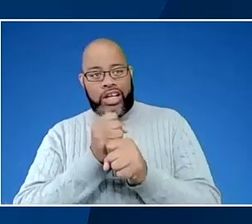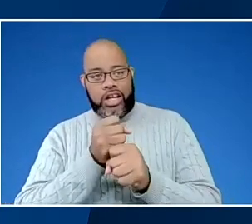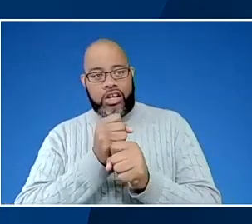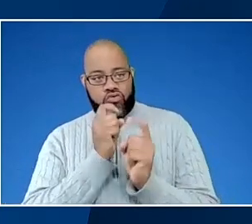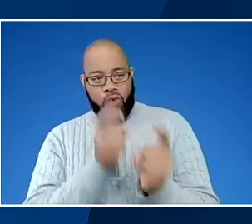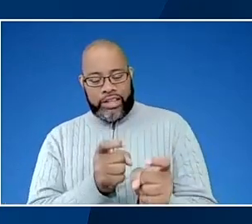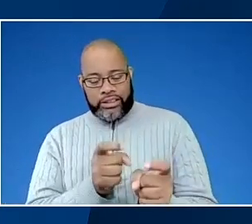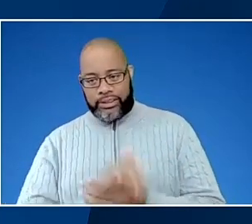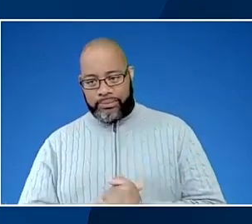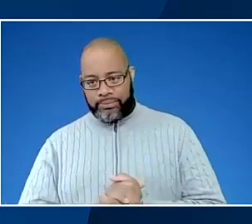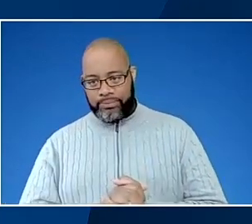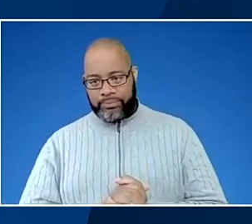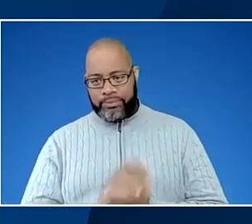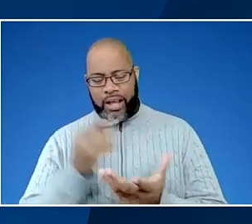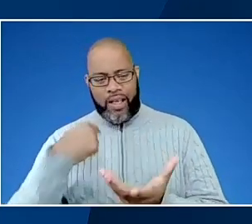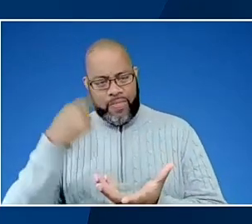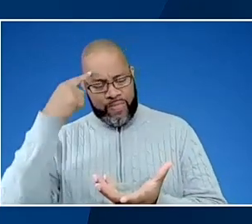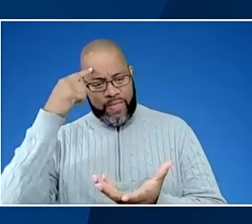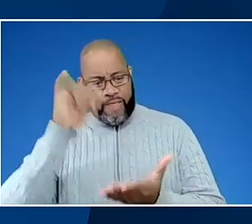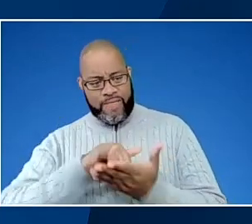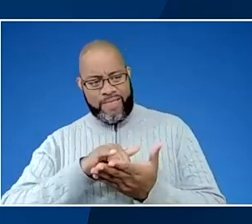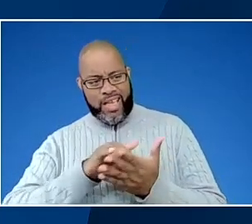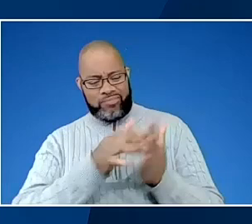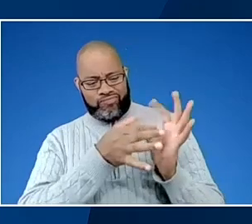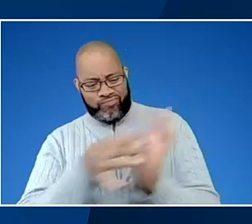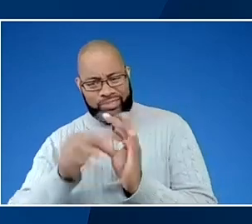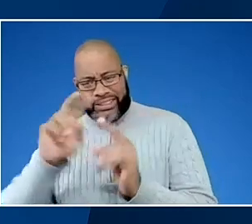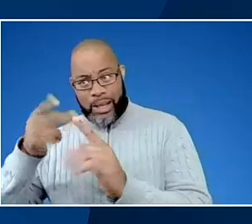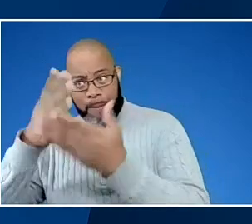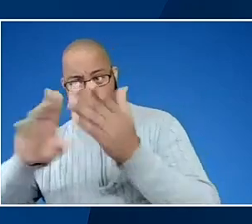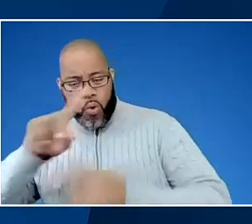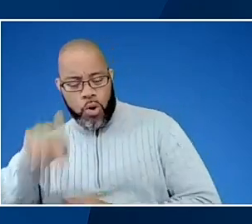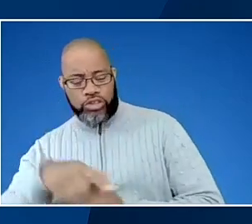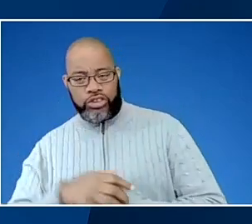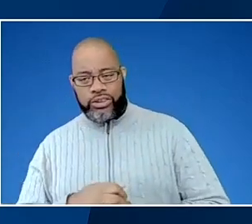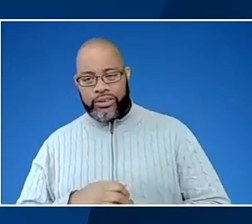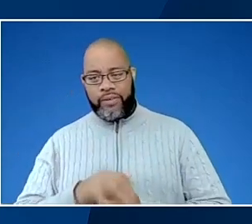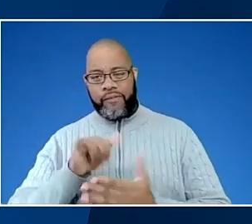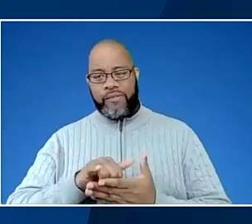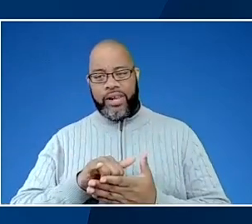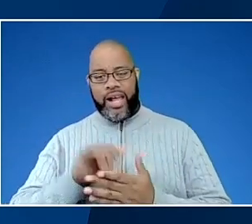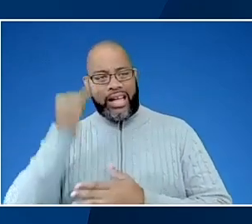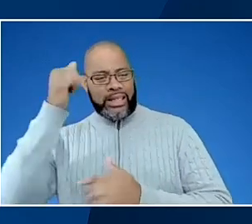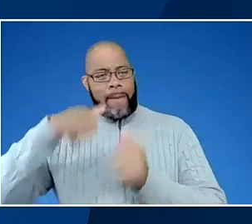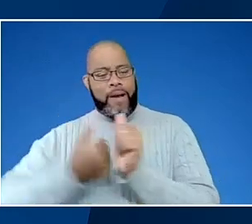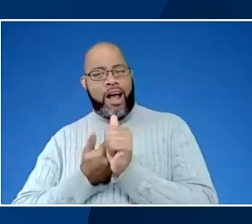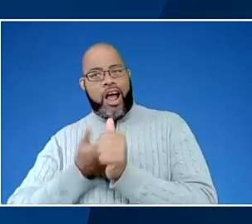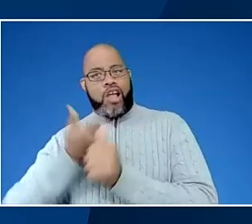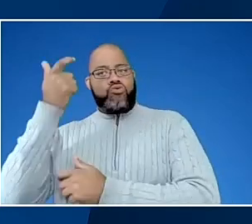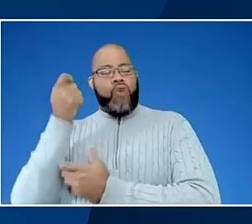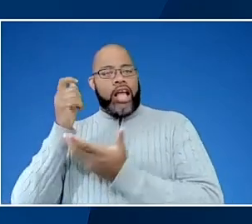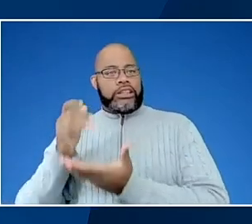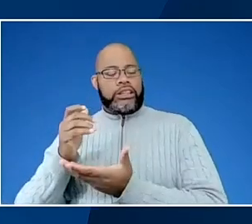And I think that kind of goes into the second part of your question. The idea behind the grants is that the